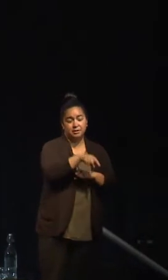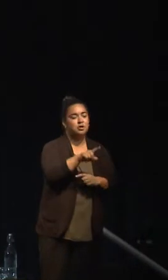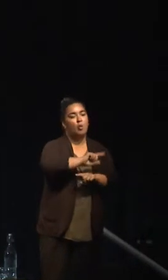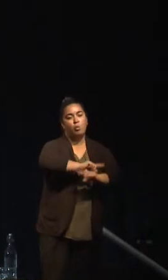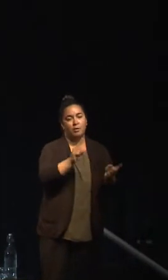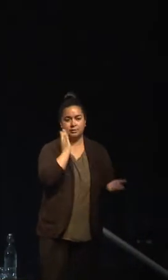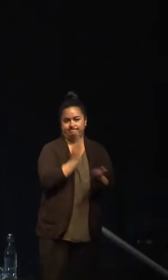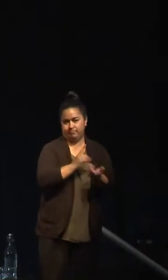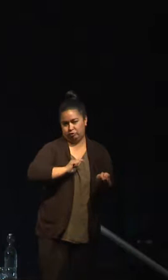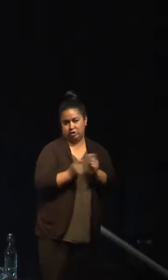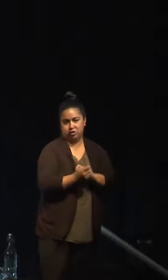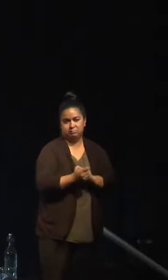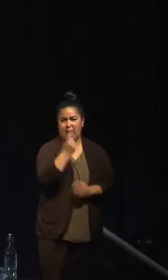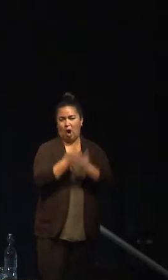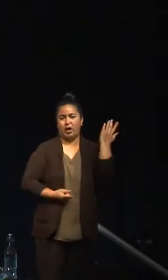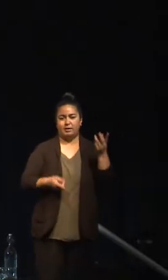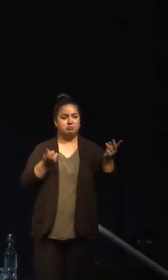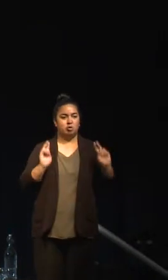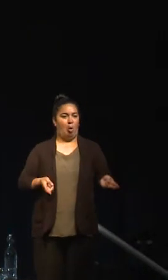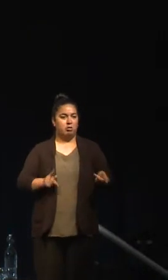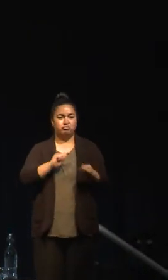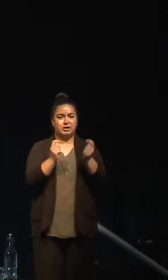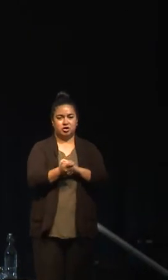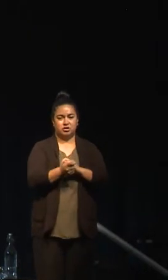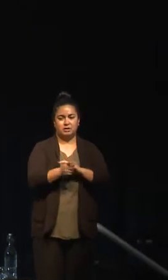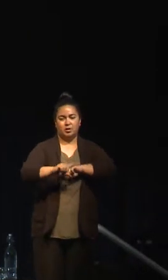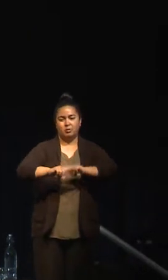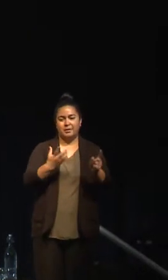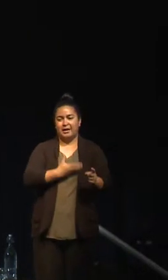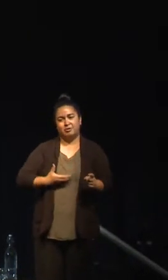there'll be a transition but it won't be a comfortable one. And it'll be more akin to